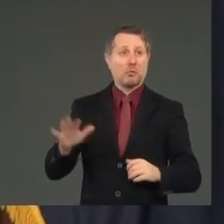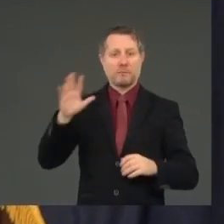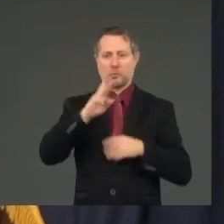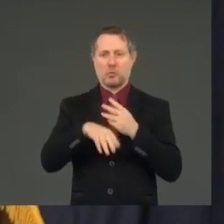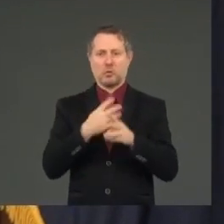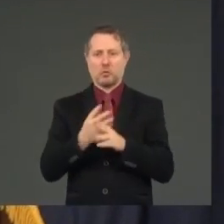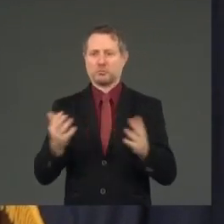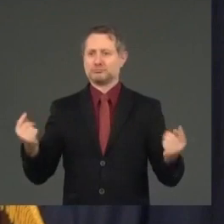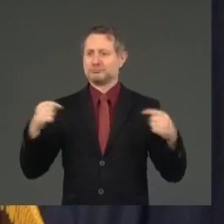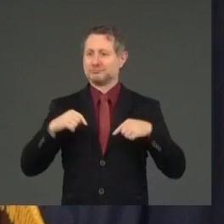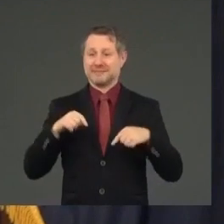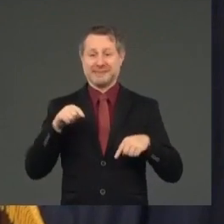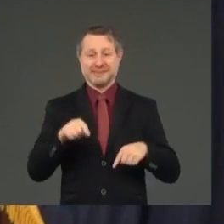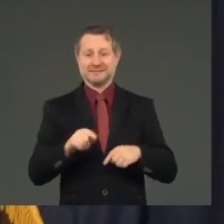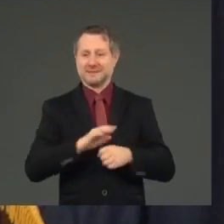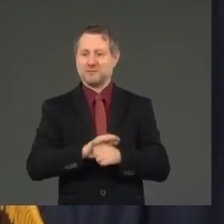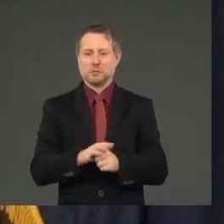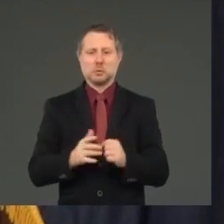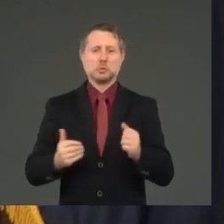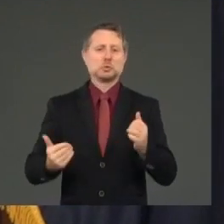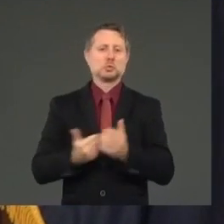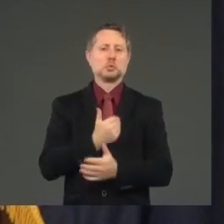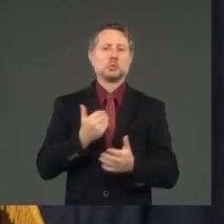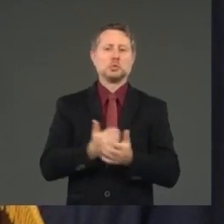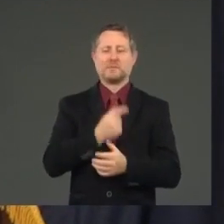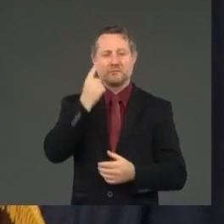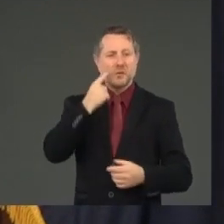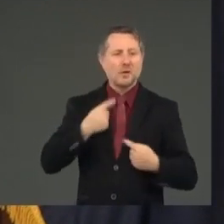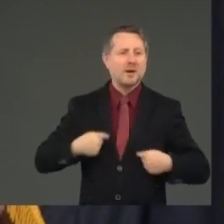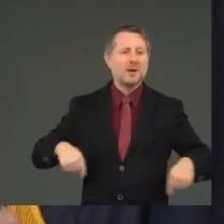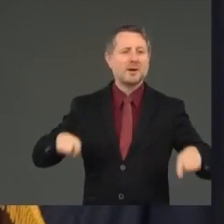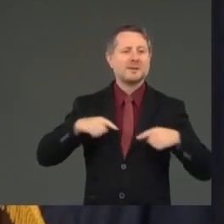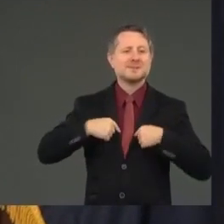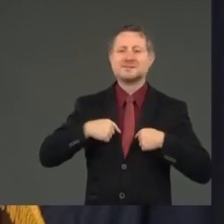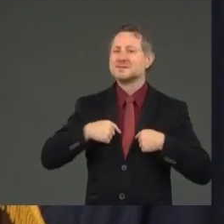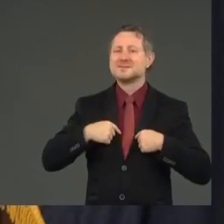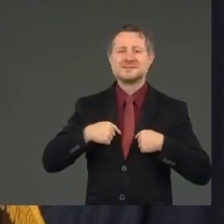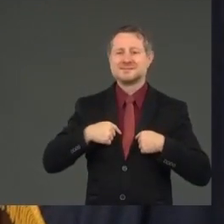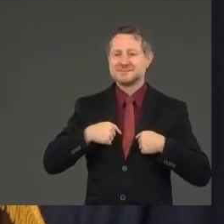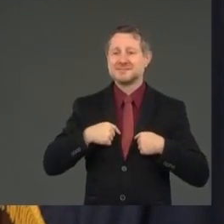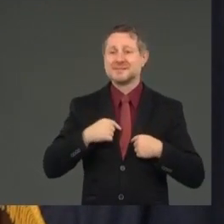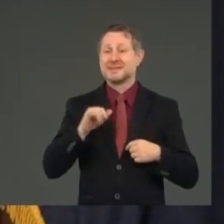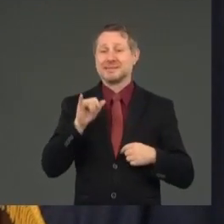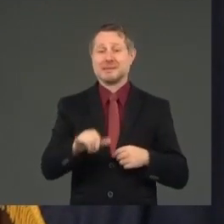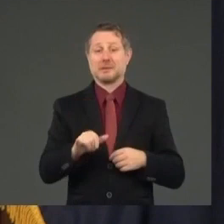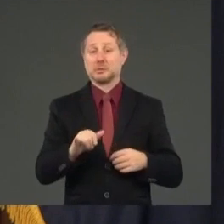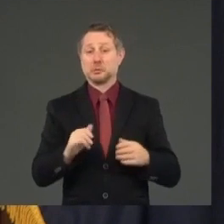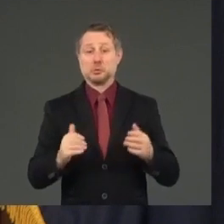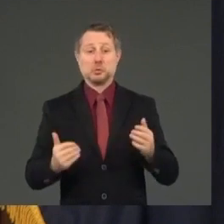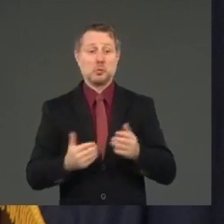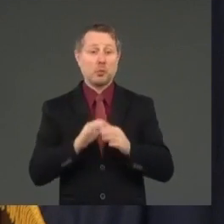EXPERTS WHO HELP US IS BECAUSE